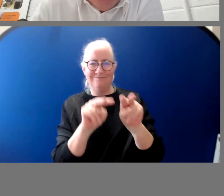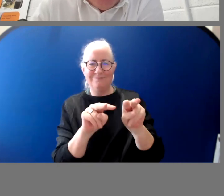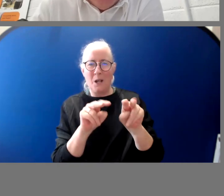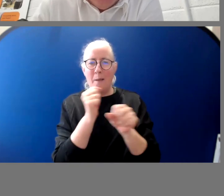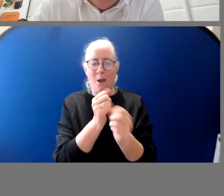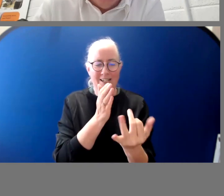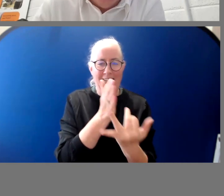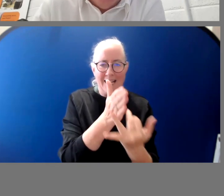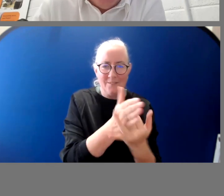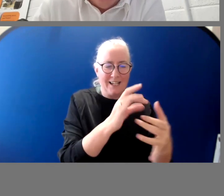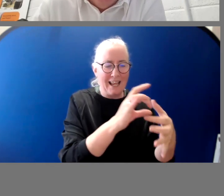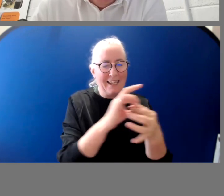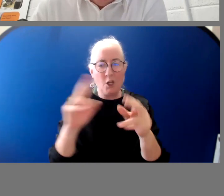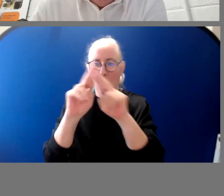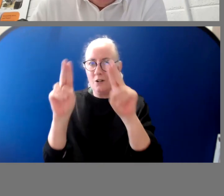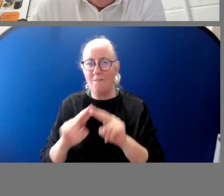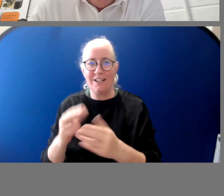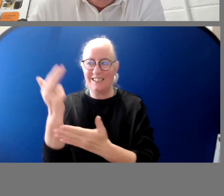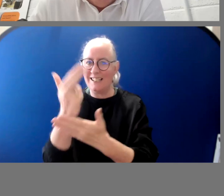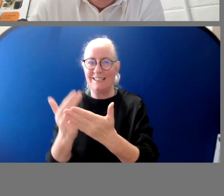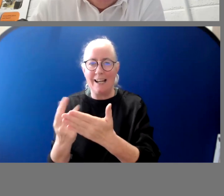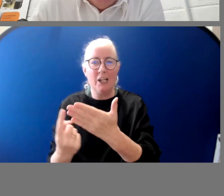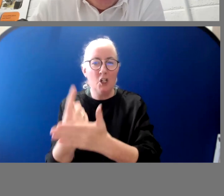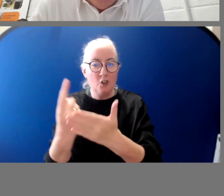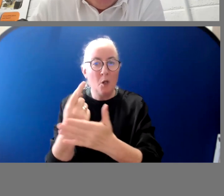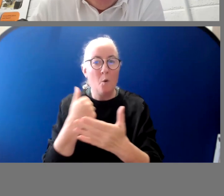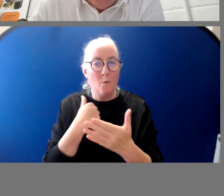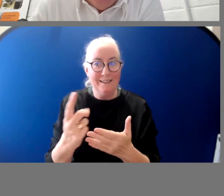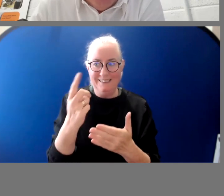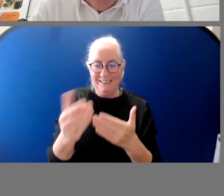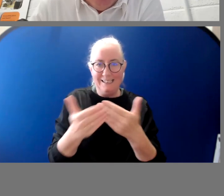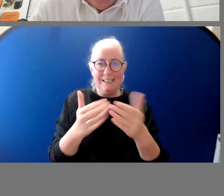Universal Design issues that we have come face to face with on projects that we've been working